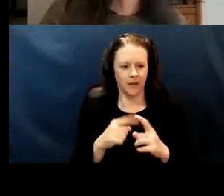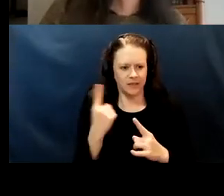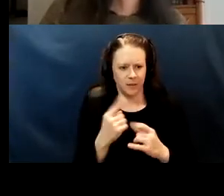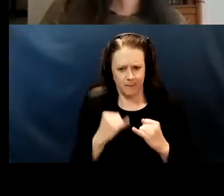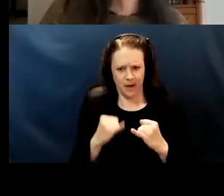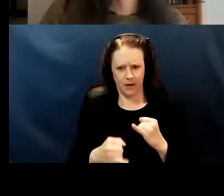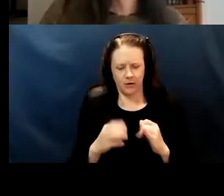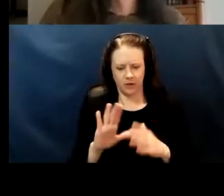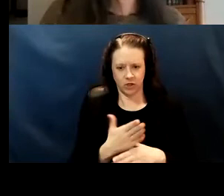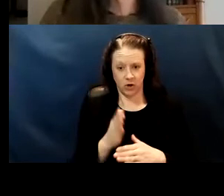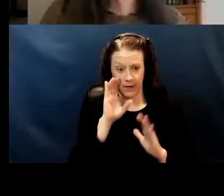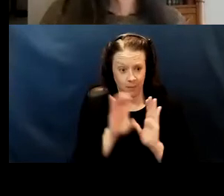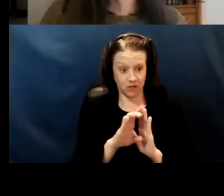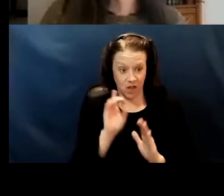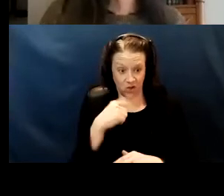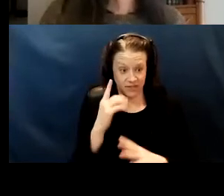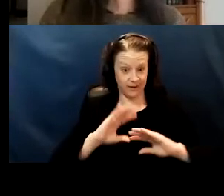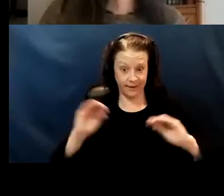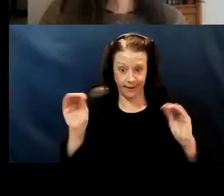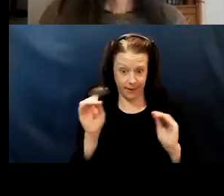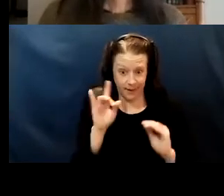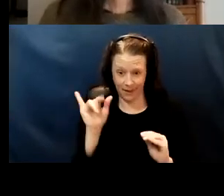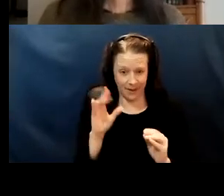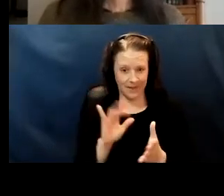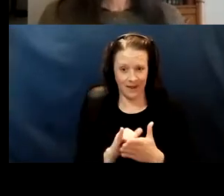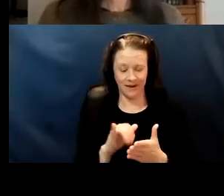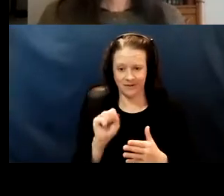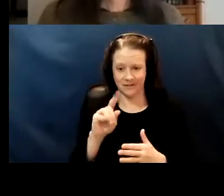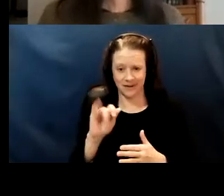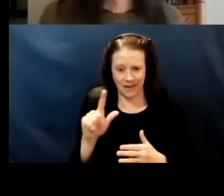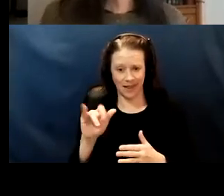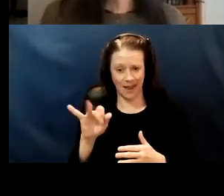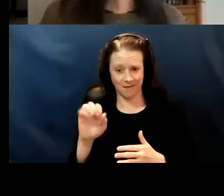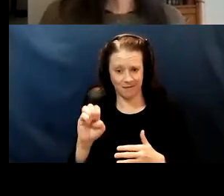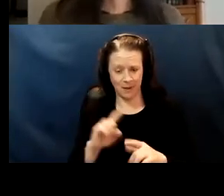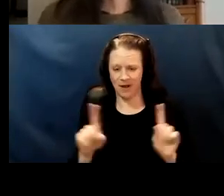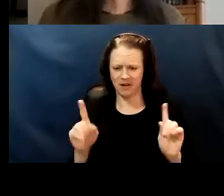an image that doesn't really look anything like the still life, but again, there's no wrong answers. We're all celebrating what's